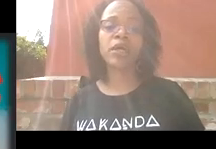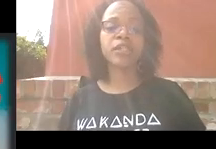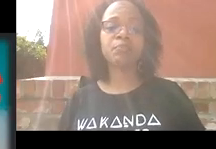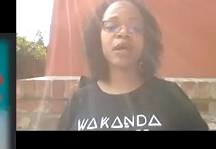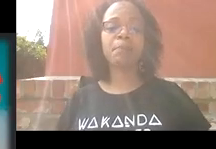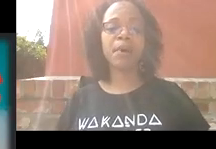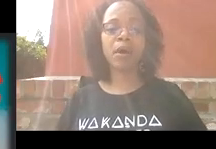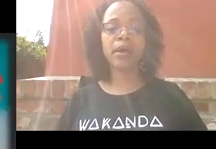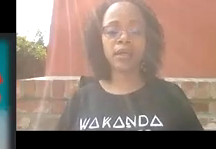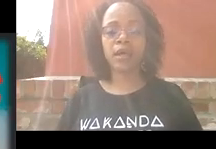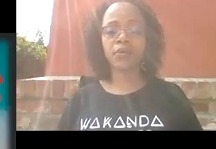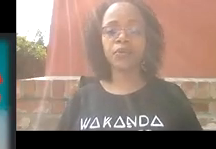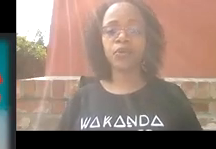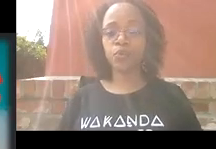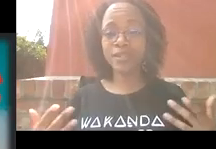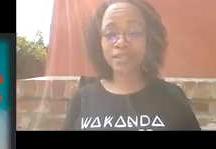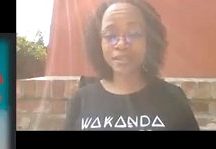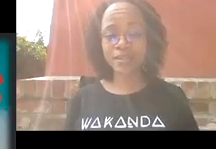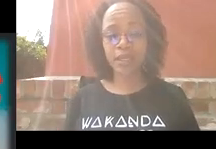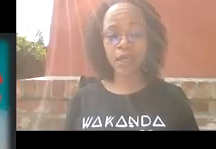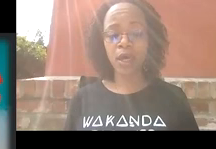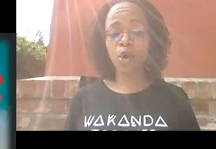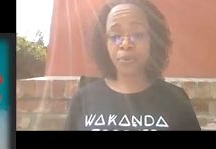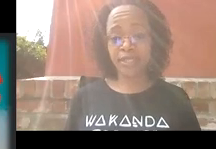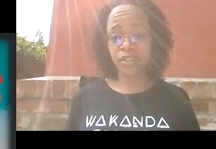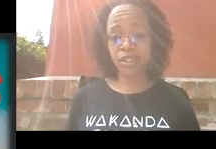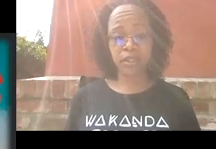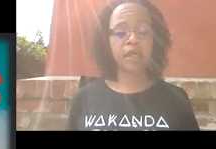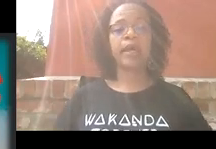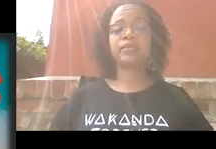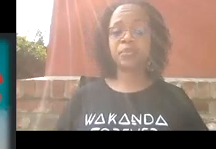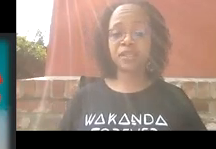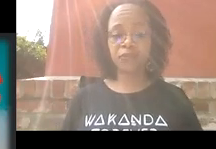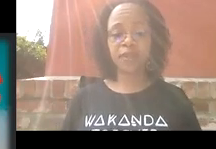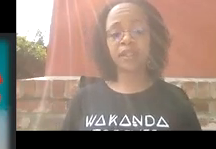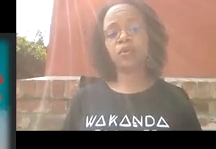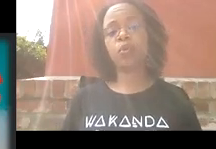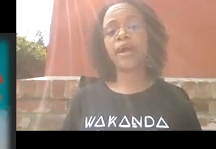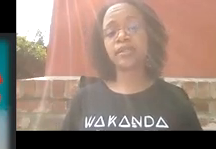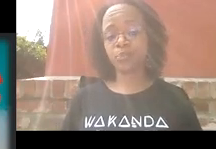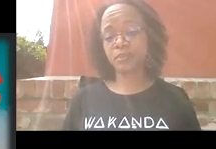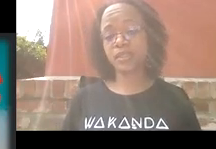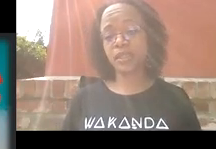to be a part of resisting oppression and specifically white supremacy.